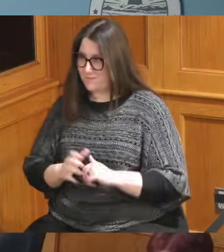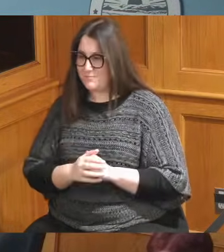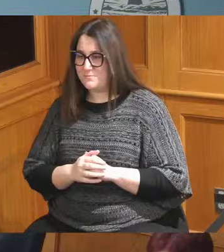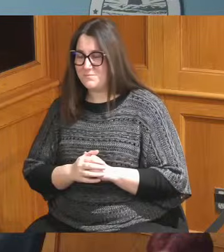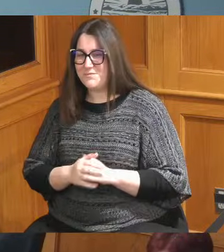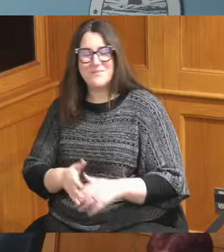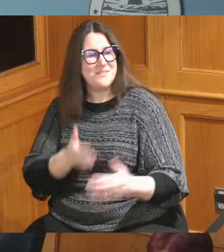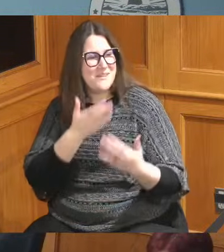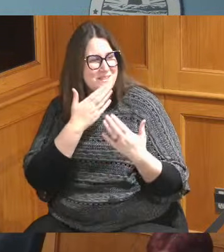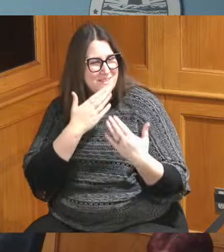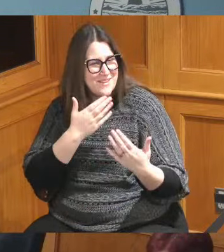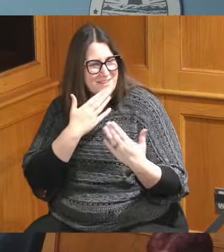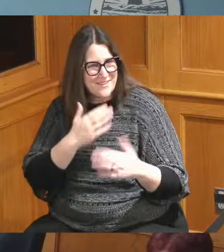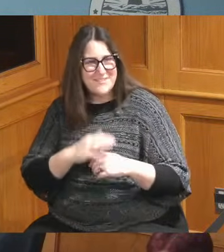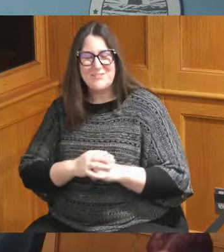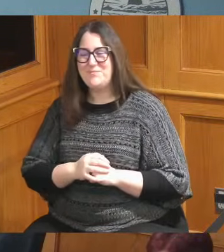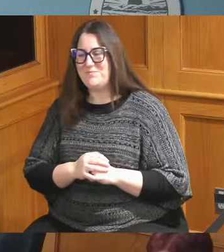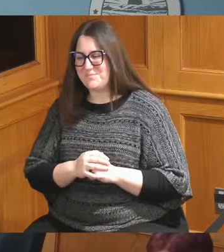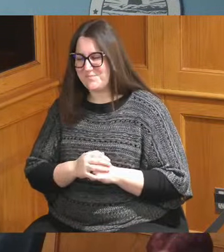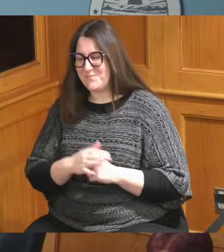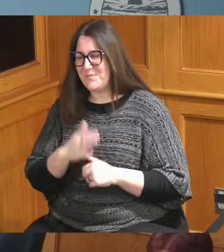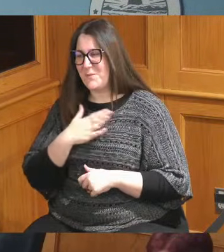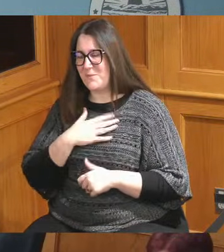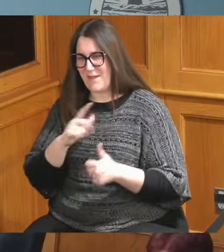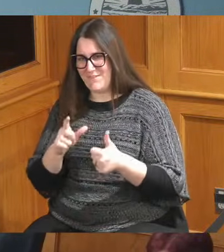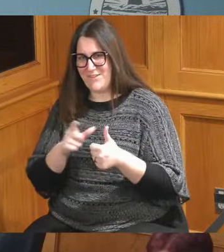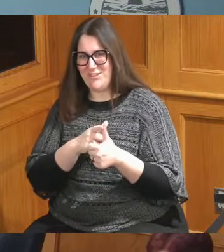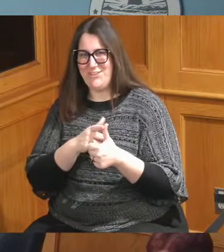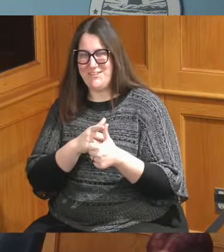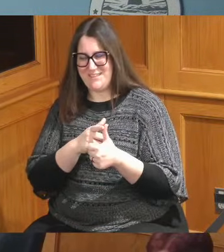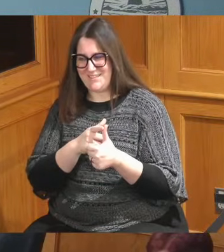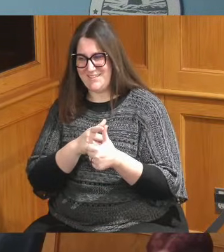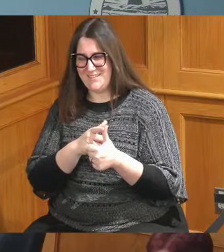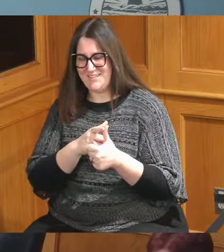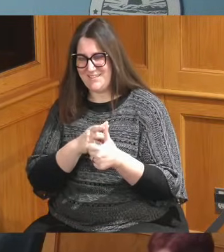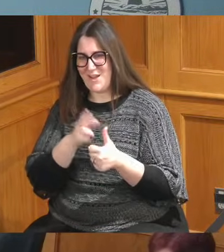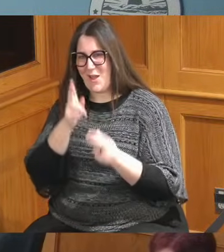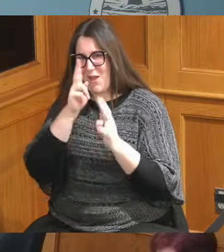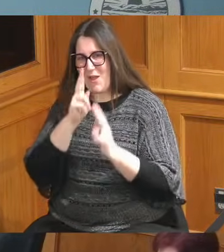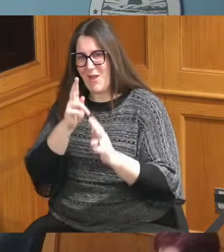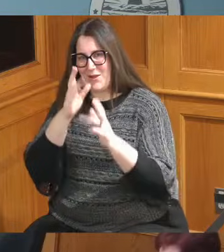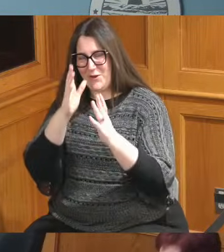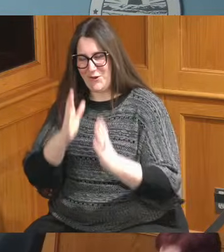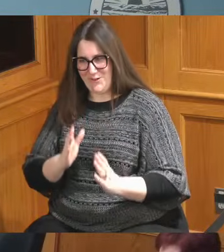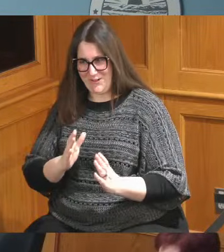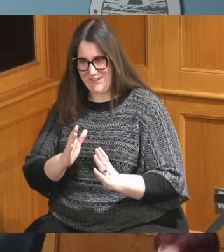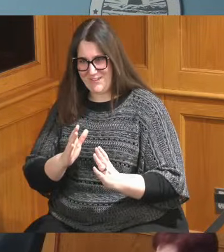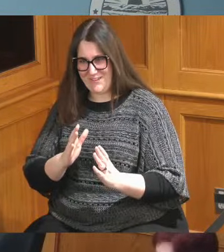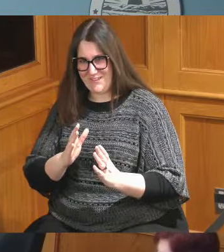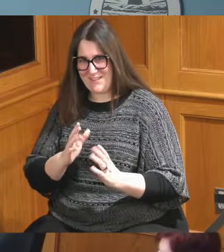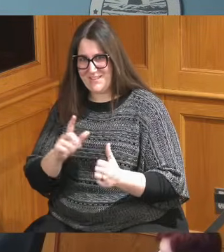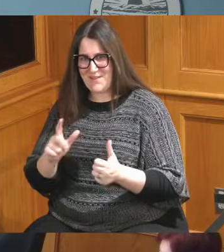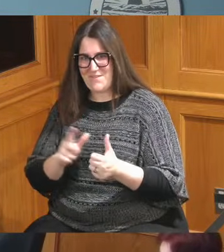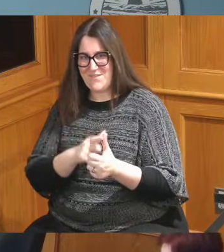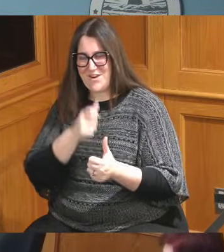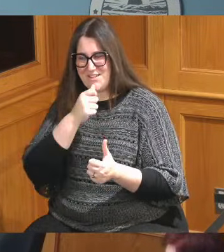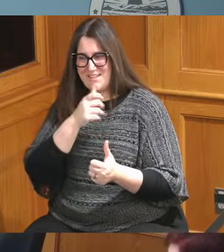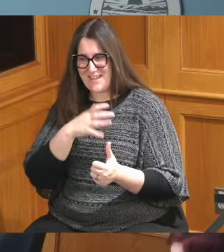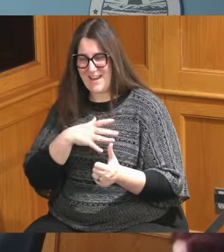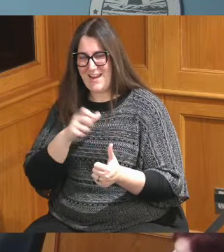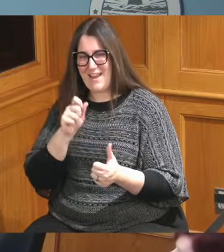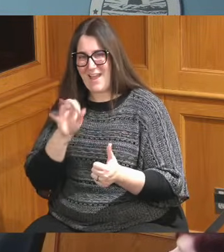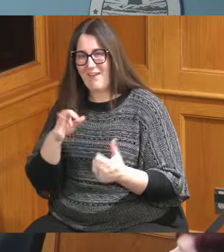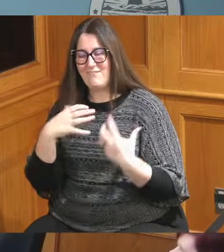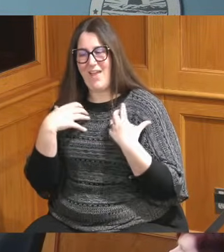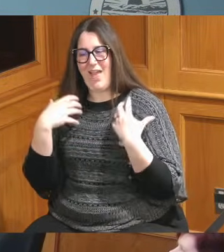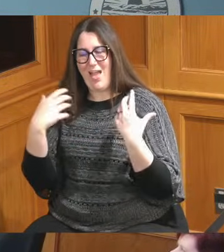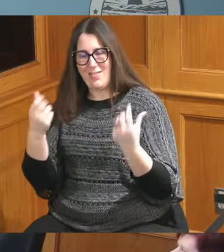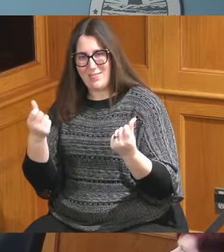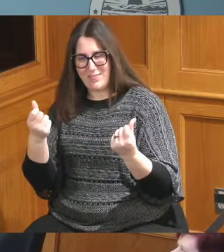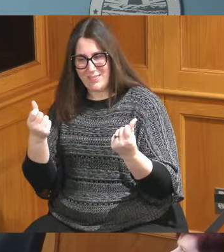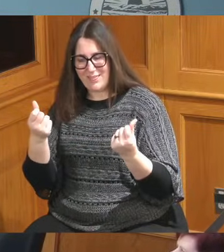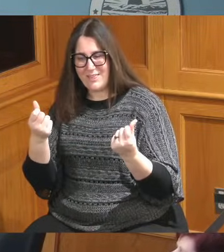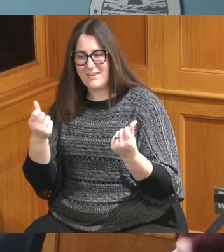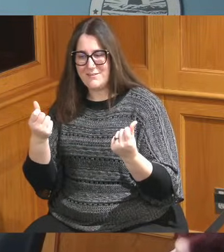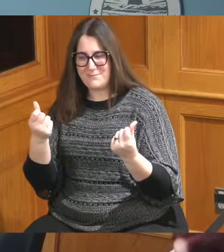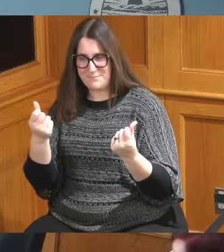Thank you. my first honoree is the first ladies of health and they'll come